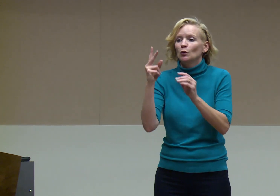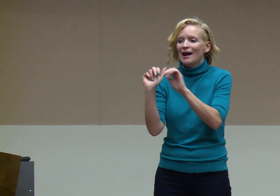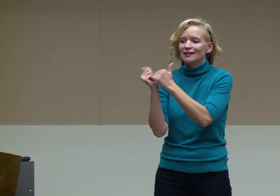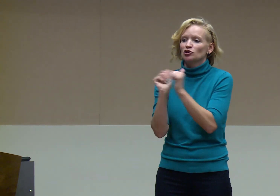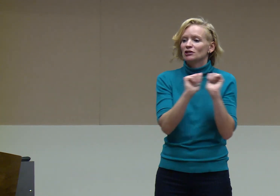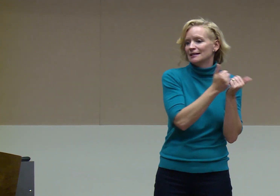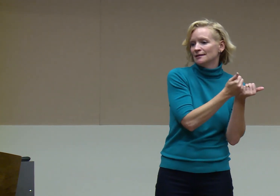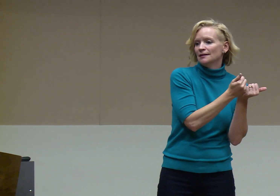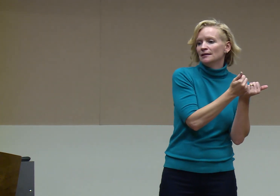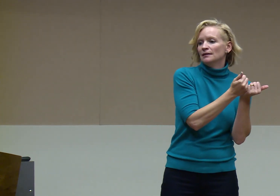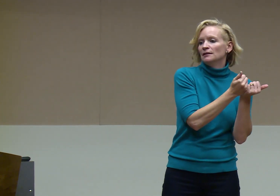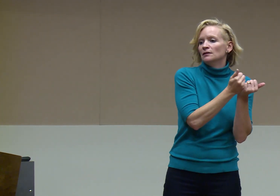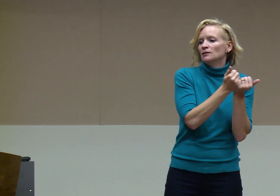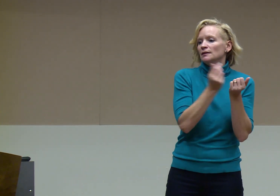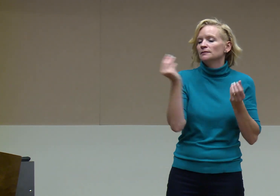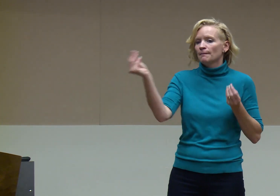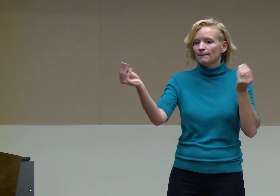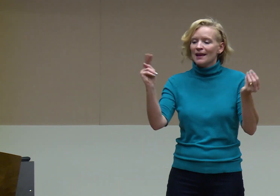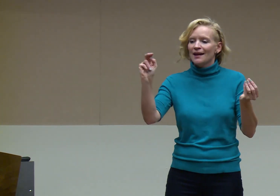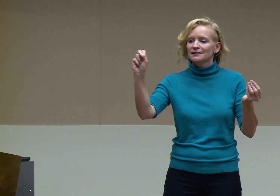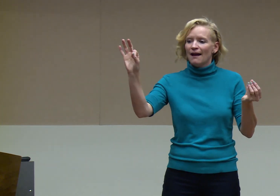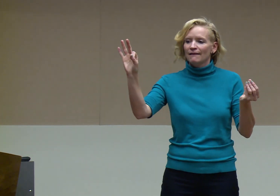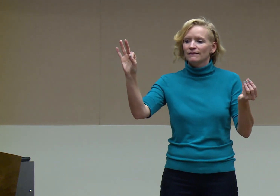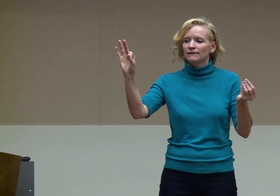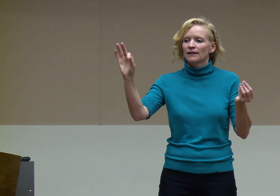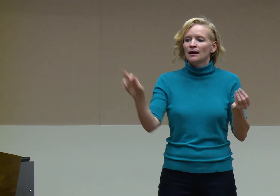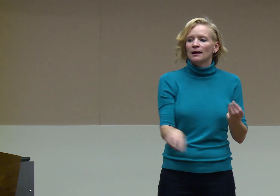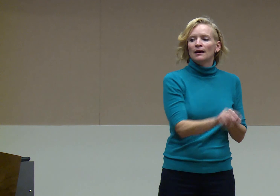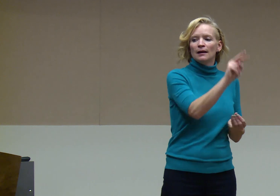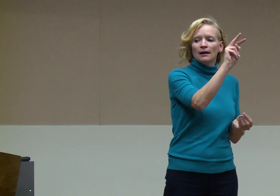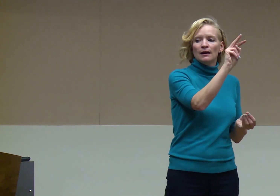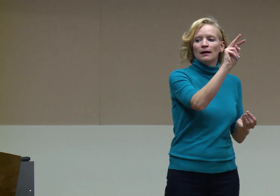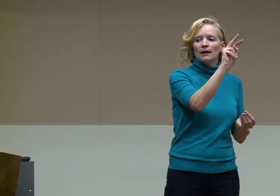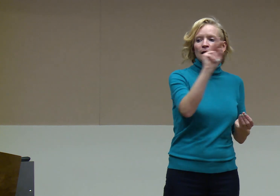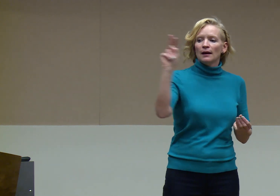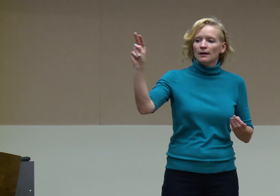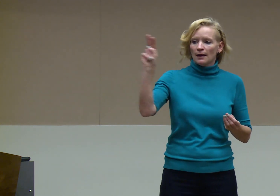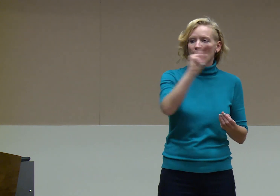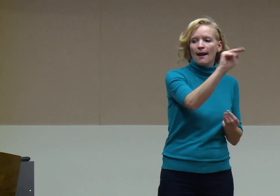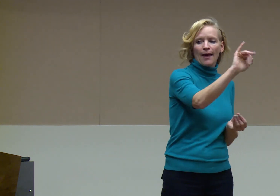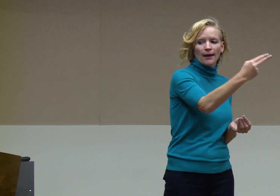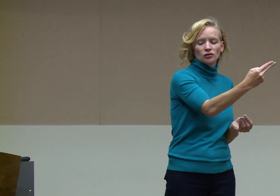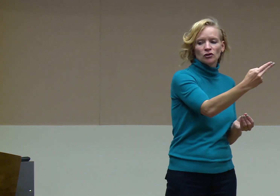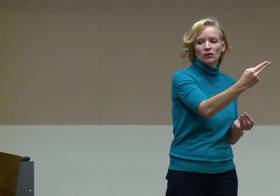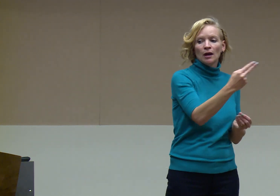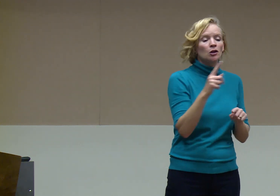We had 2 agencies, and we bidded with NSF and NIH.